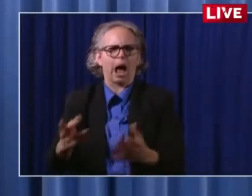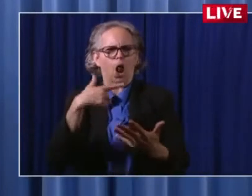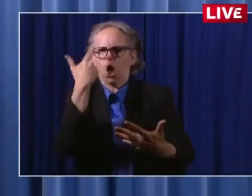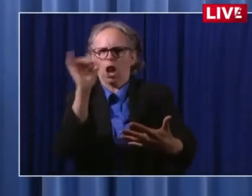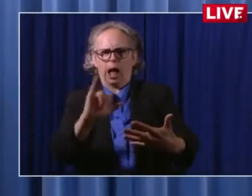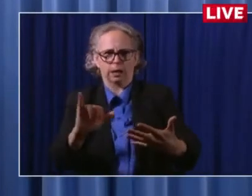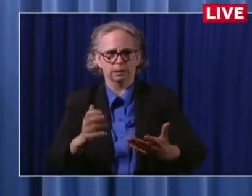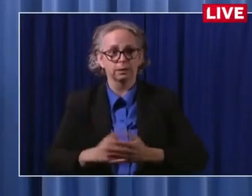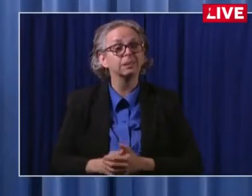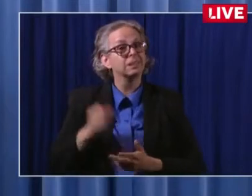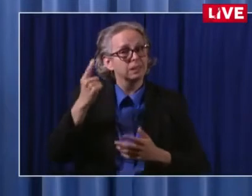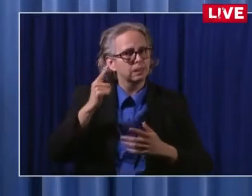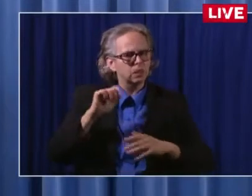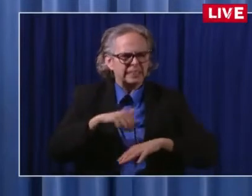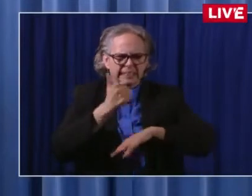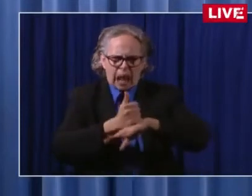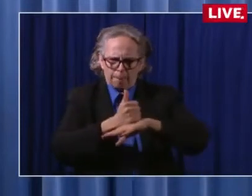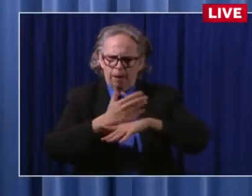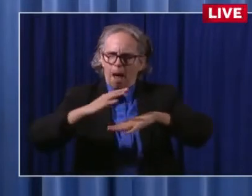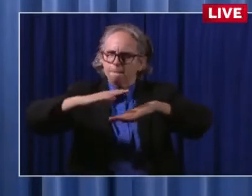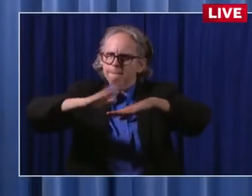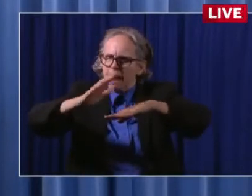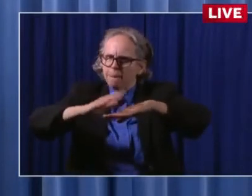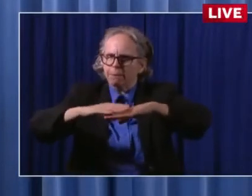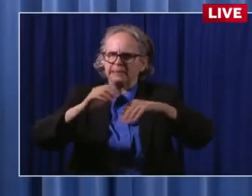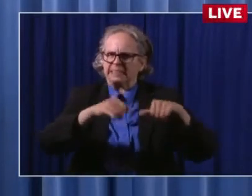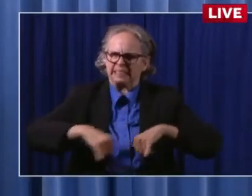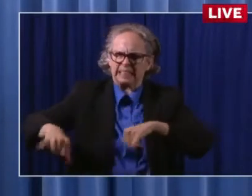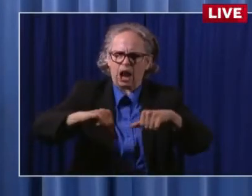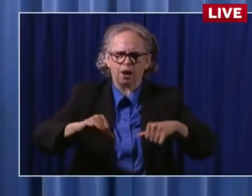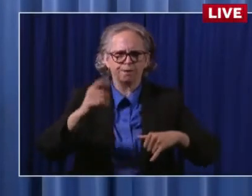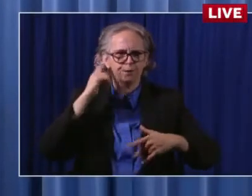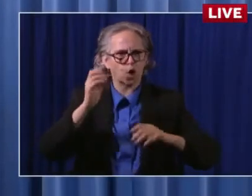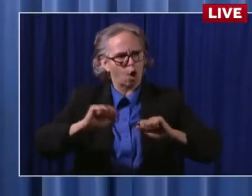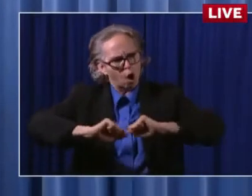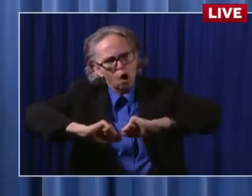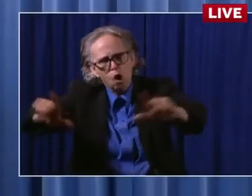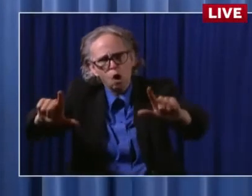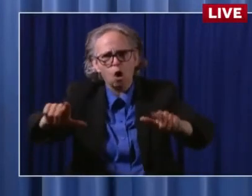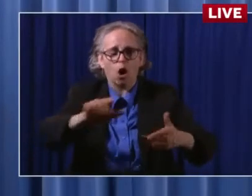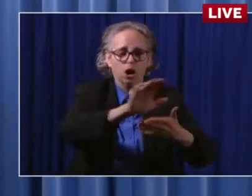CORONAVIRUS.OHIO.GOV.